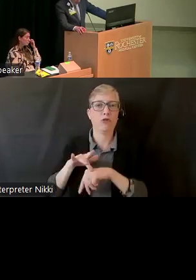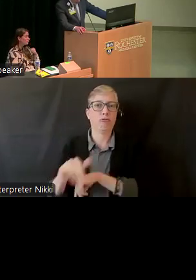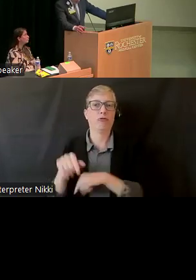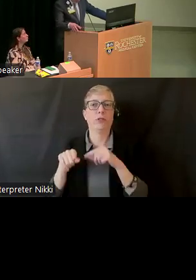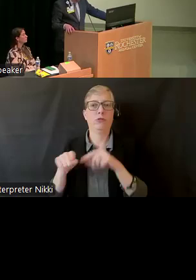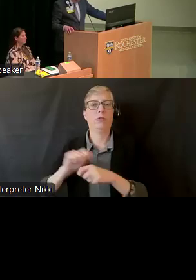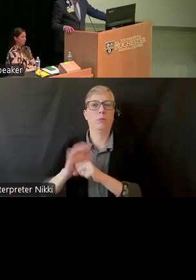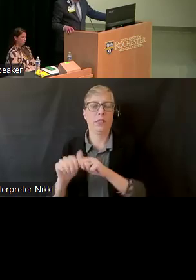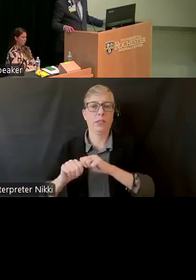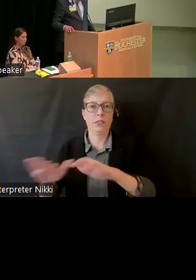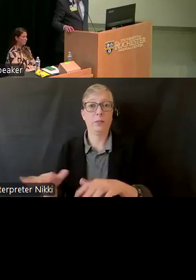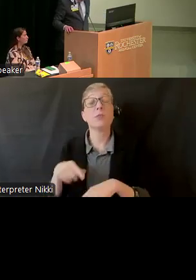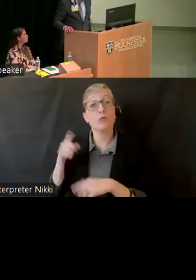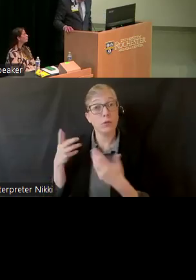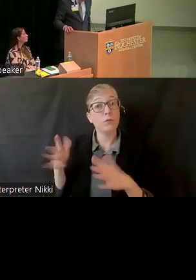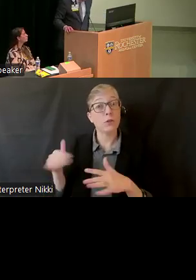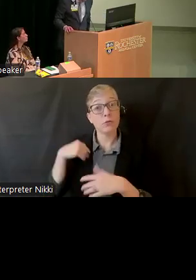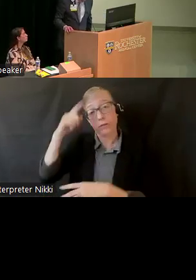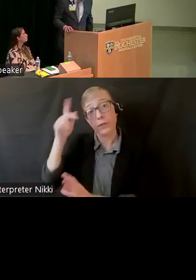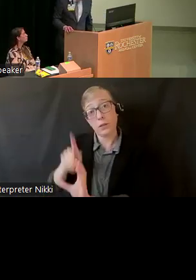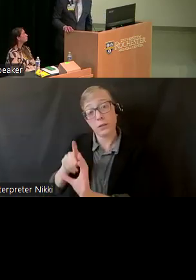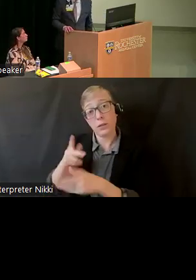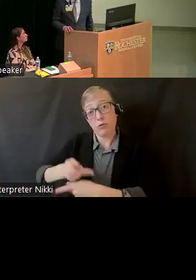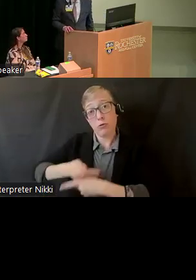had received psychiatric care and tragically she believed that receiving that treatment